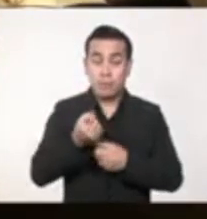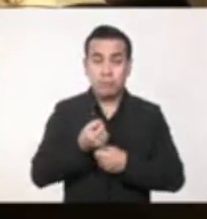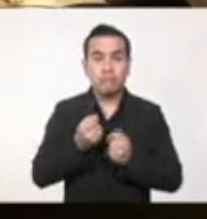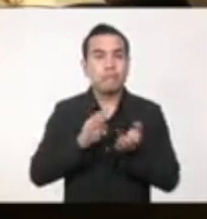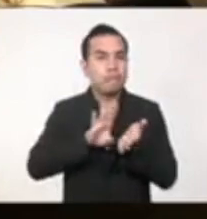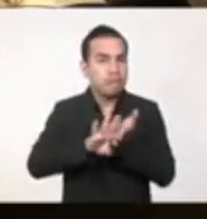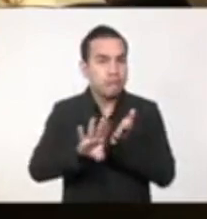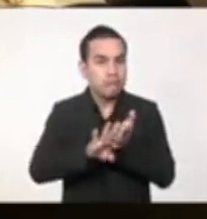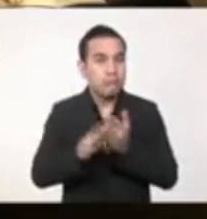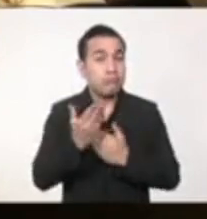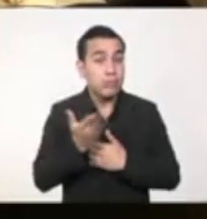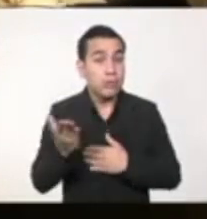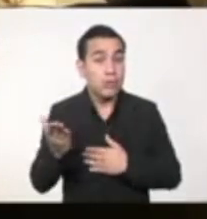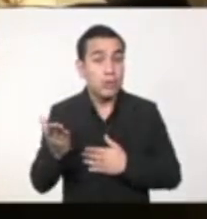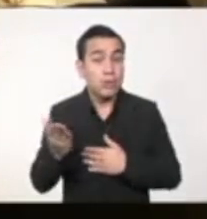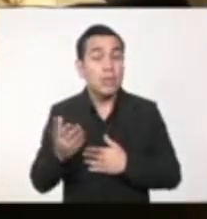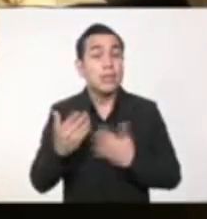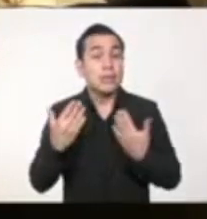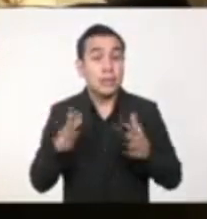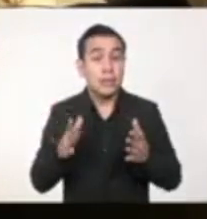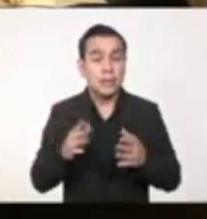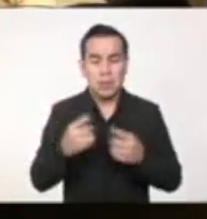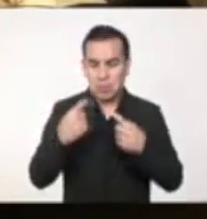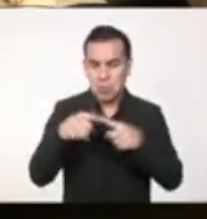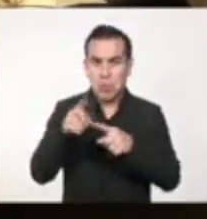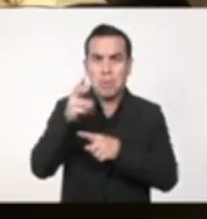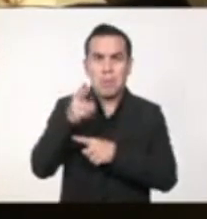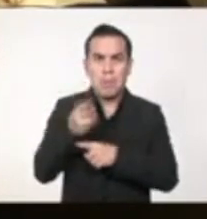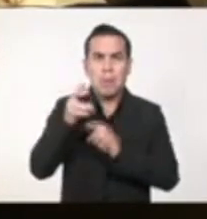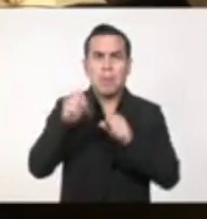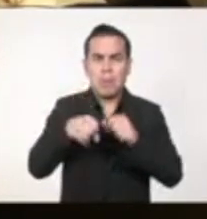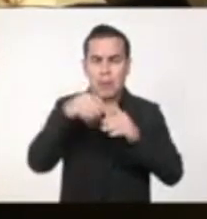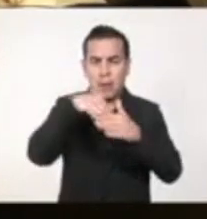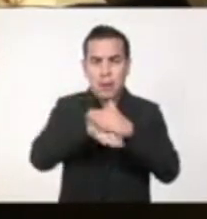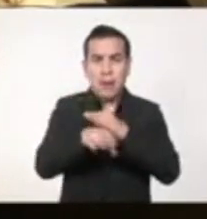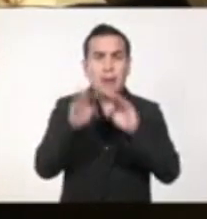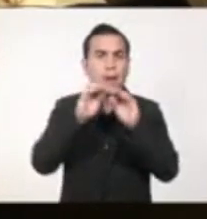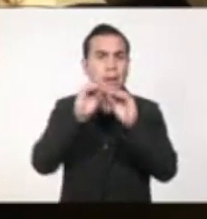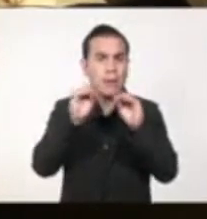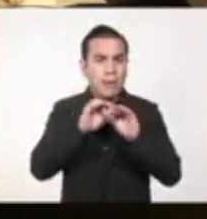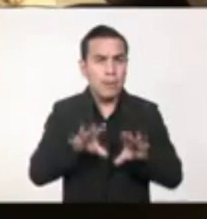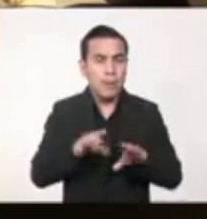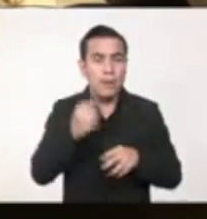that Arena has its website, they haven't changed it yet can access the Arena website , search for donors, and there